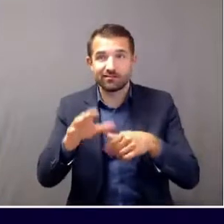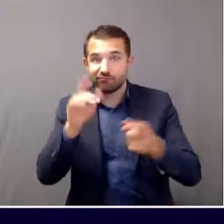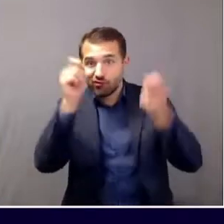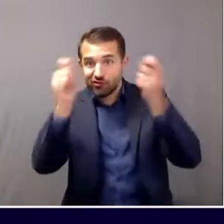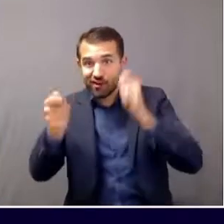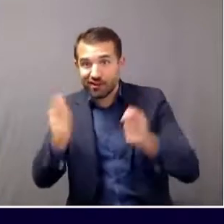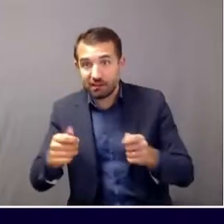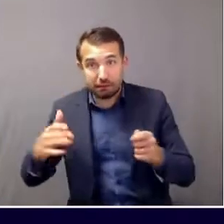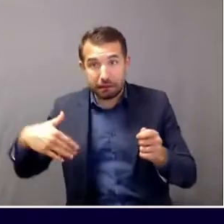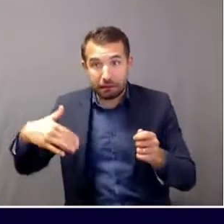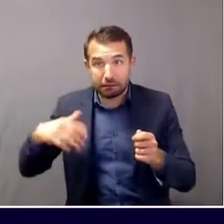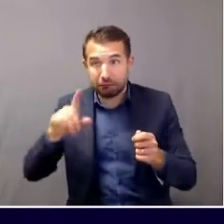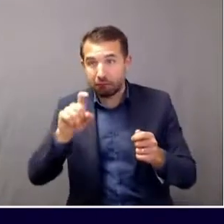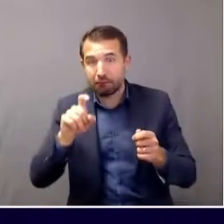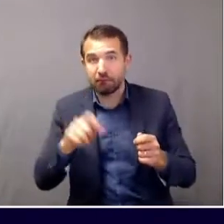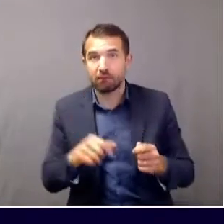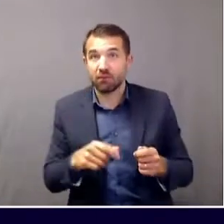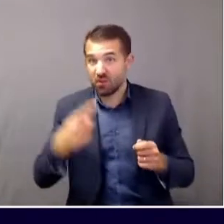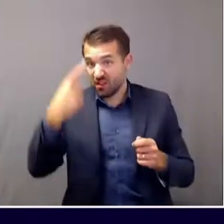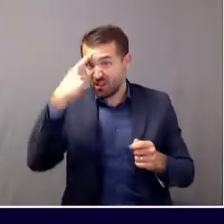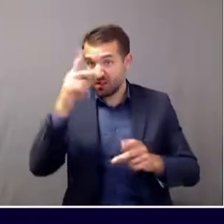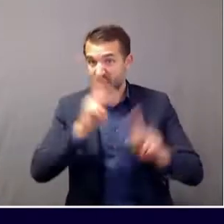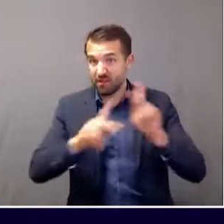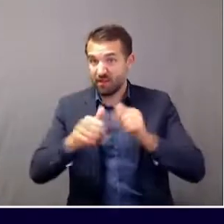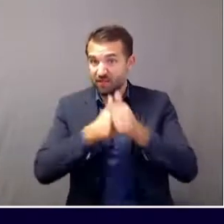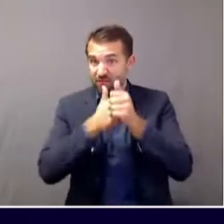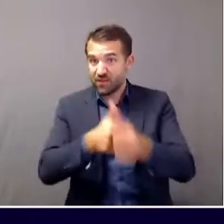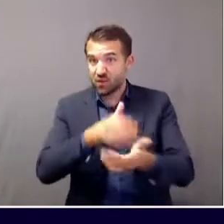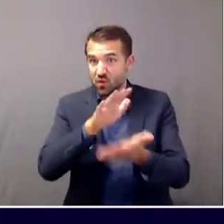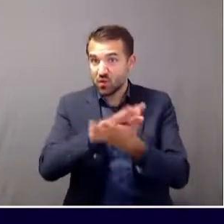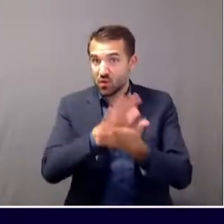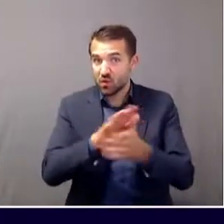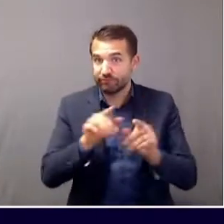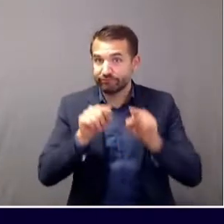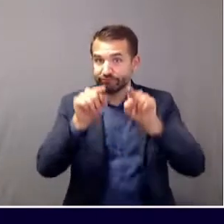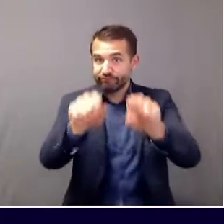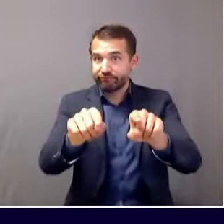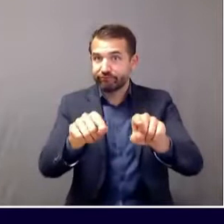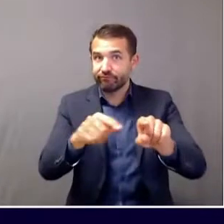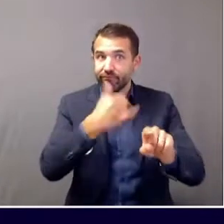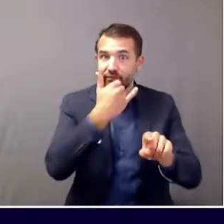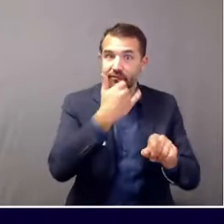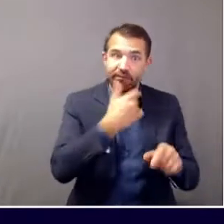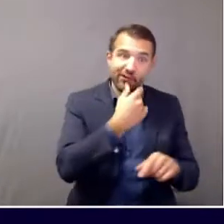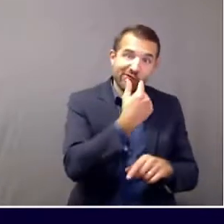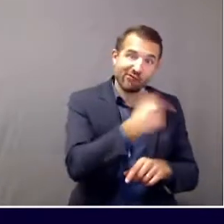county is green or yellow and